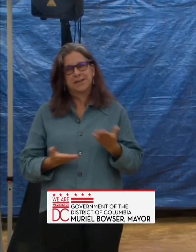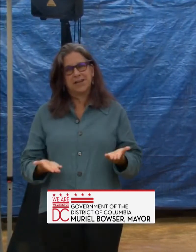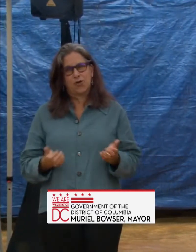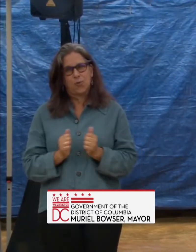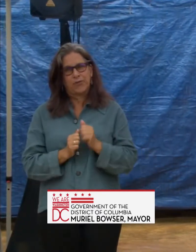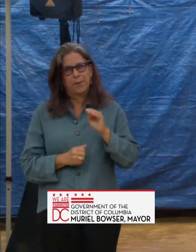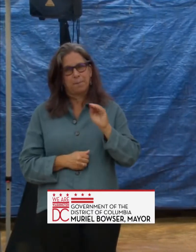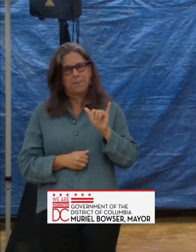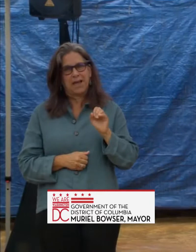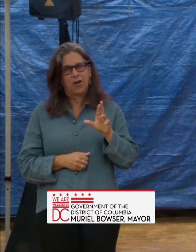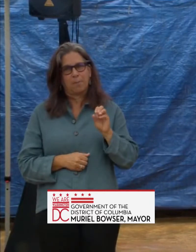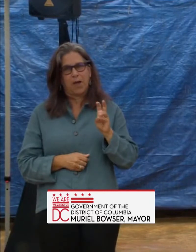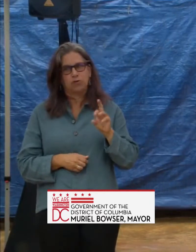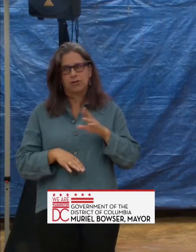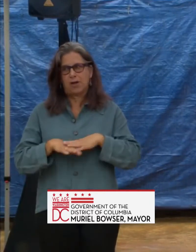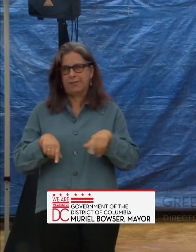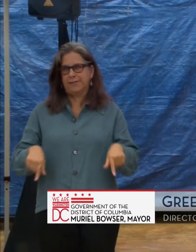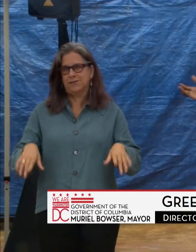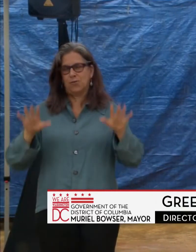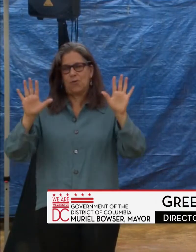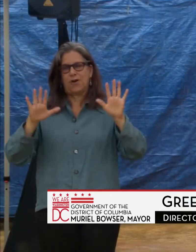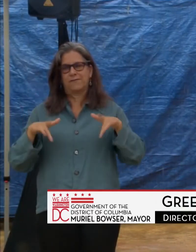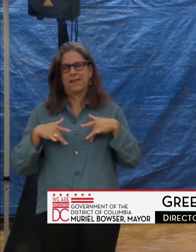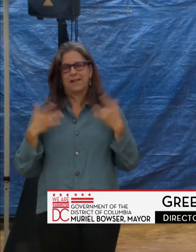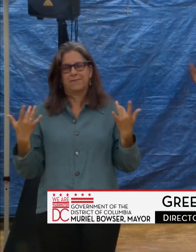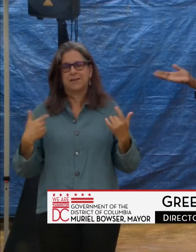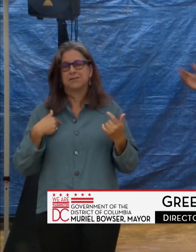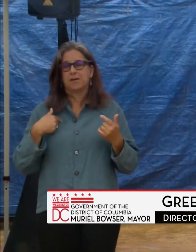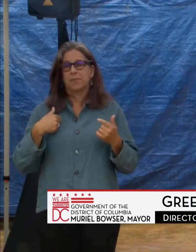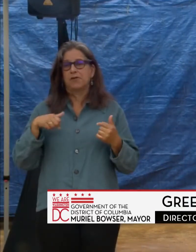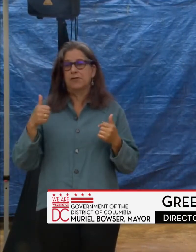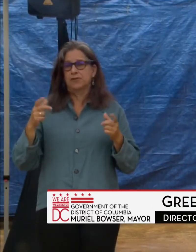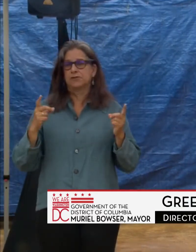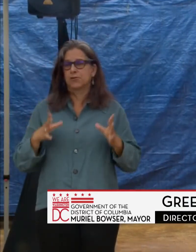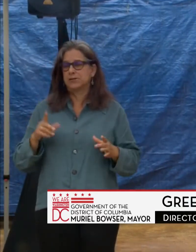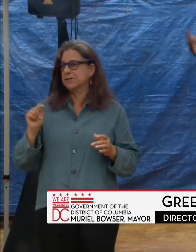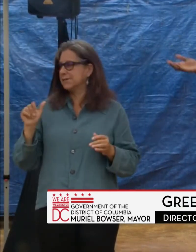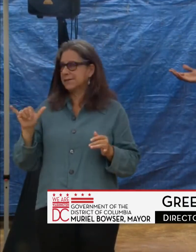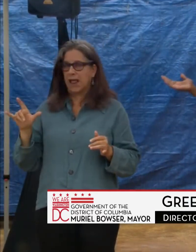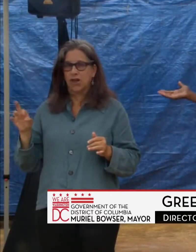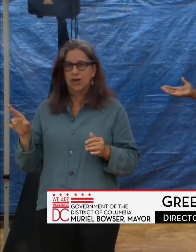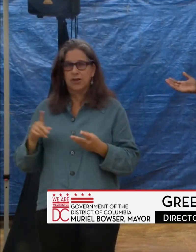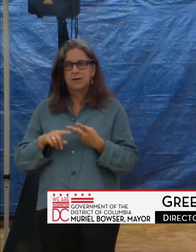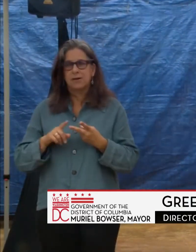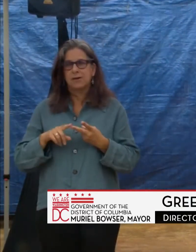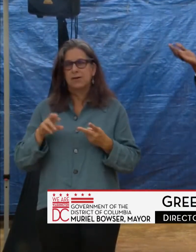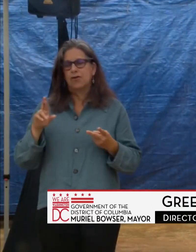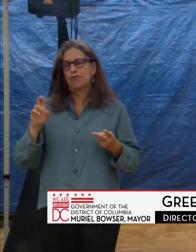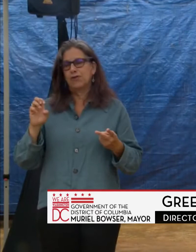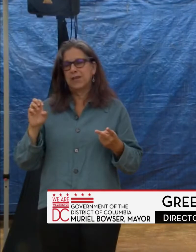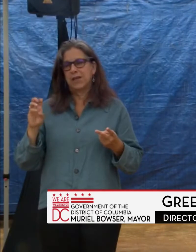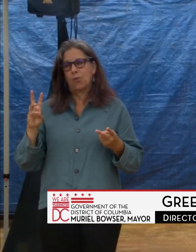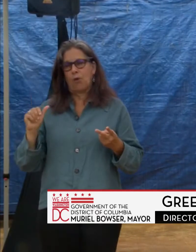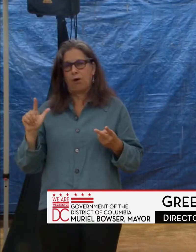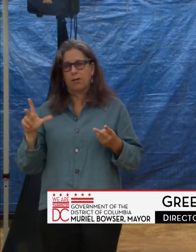AS WELL AS MY FELLOW DIRECTORS, DIRECTOR ZEILINGER, DIRECTOR GREENWALT, DIRECTOR DONALD AND DIRECTOR DONALDSON WHO IS ALSO